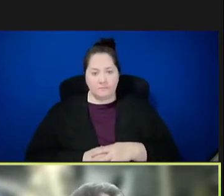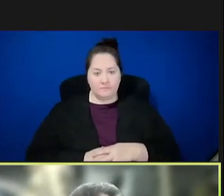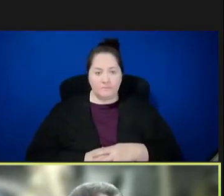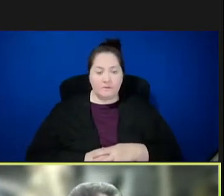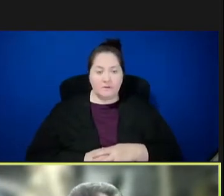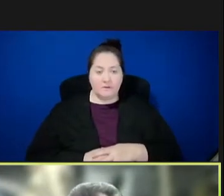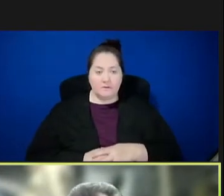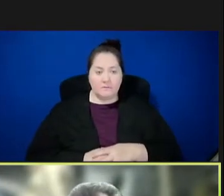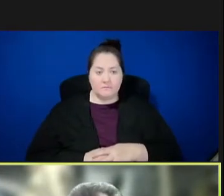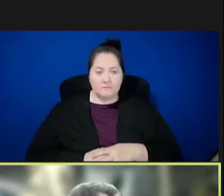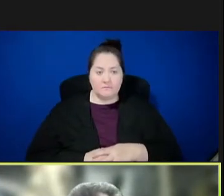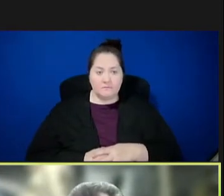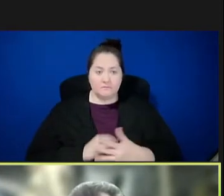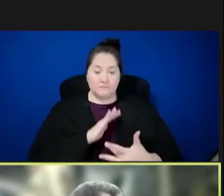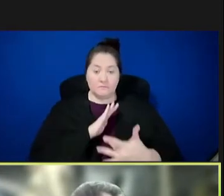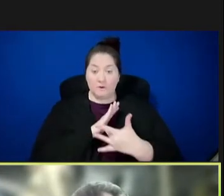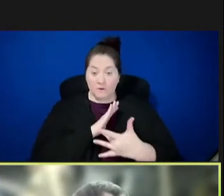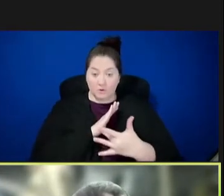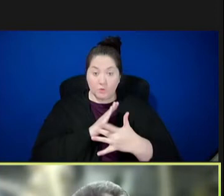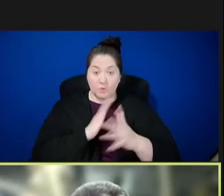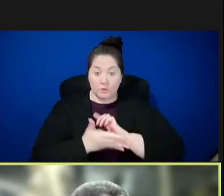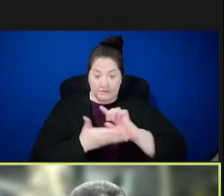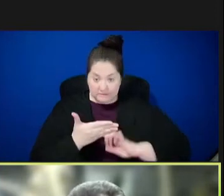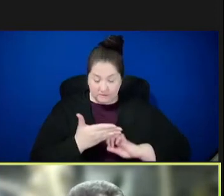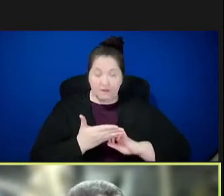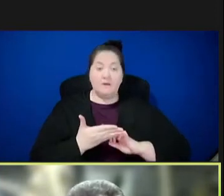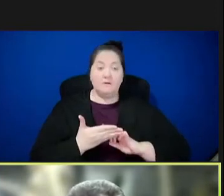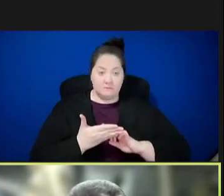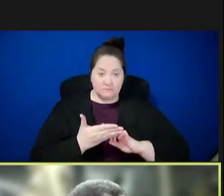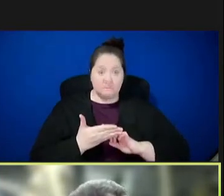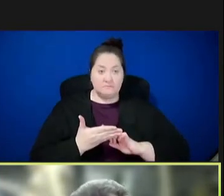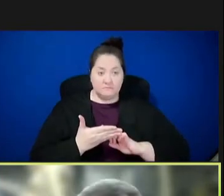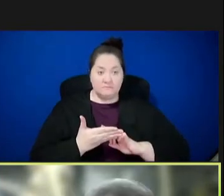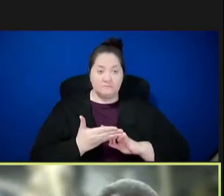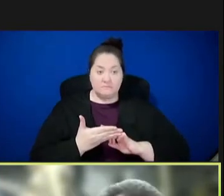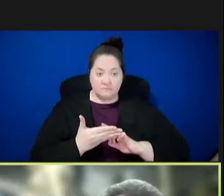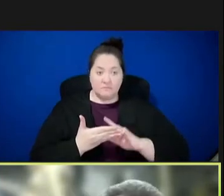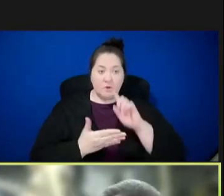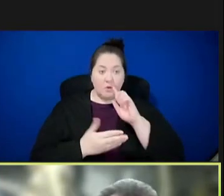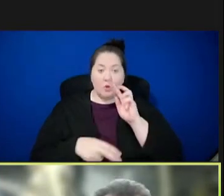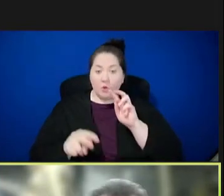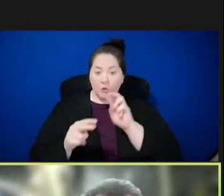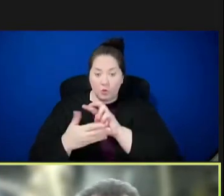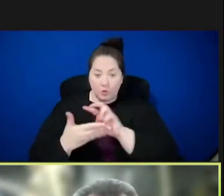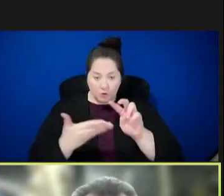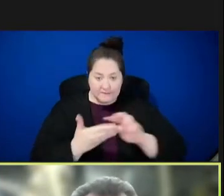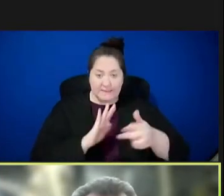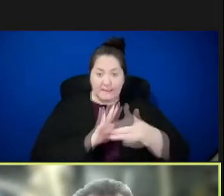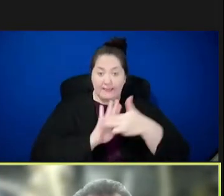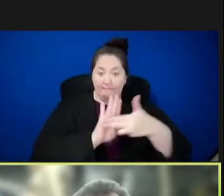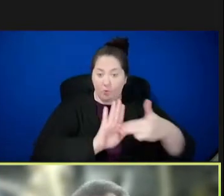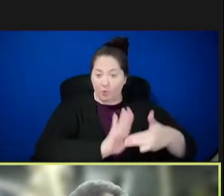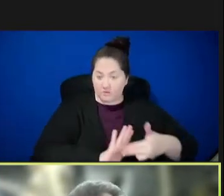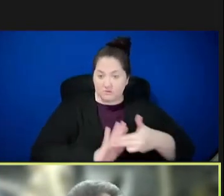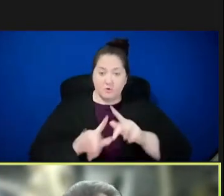the technology that we designed actually looks up approved labels for different drugs that may have